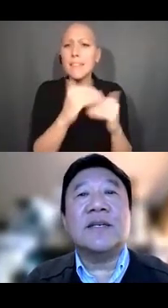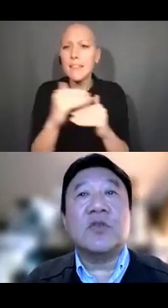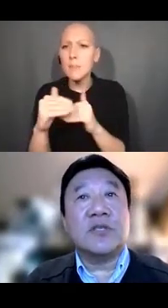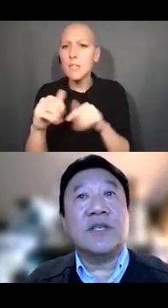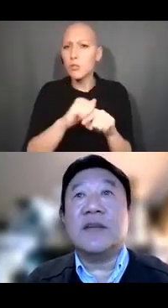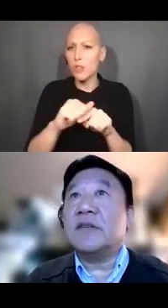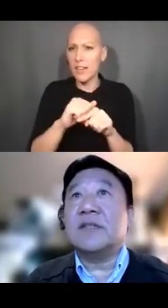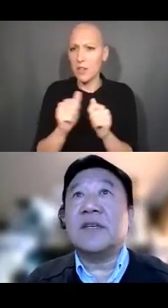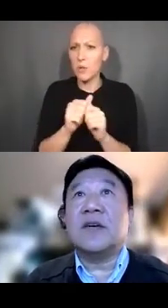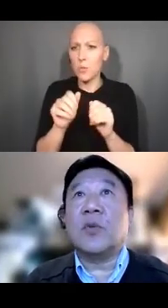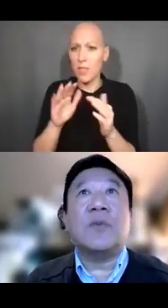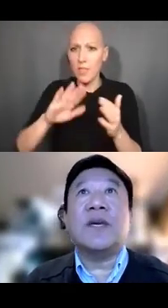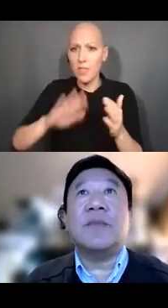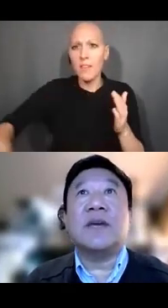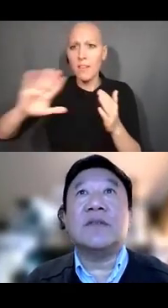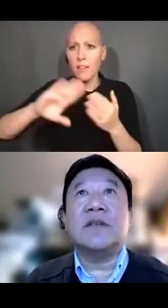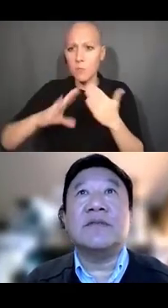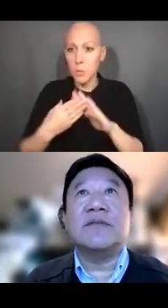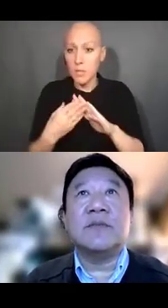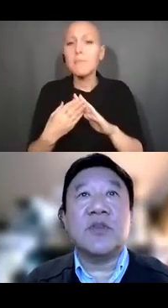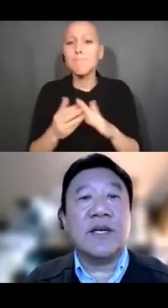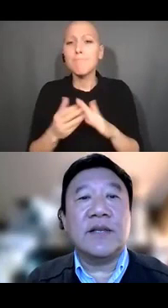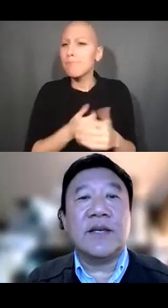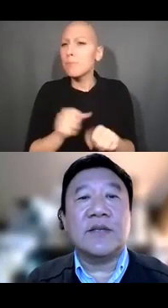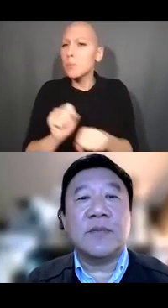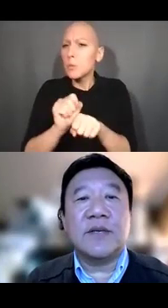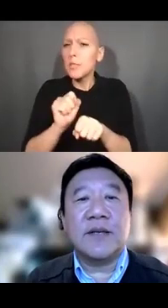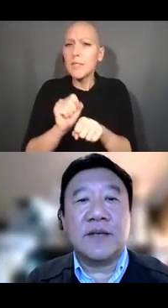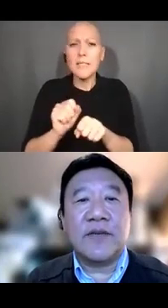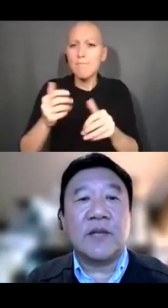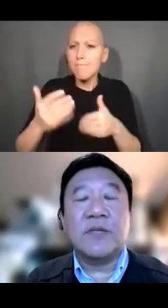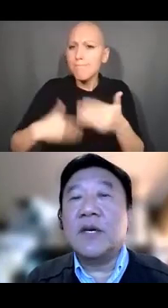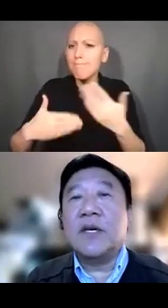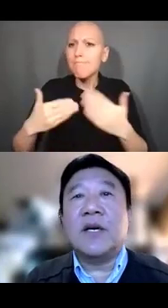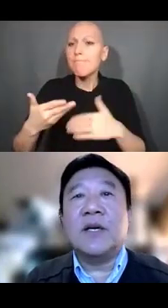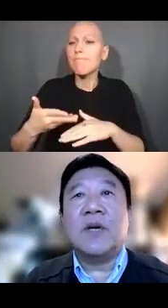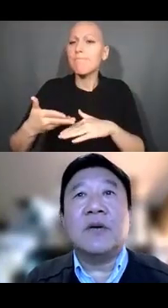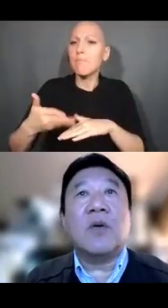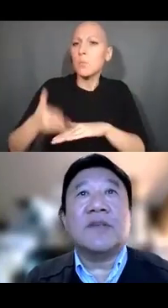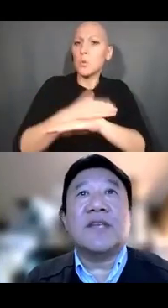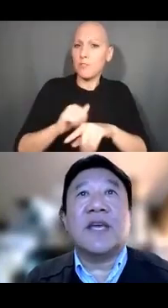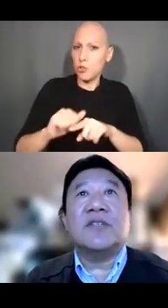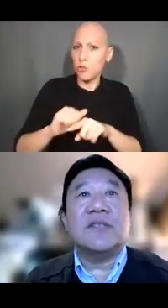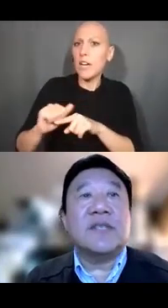Fortunately, there is a growing amount of training that is being developed across agencies